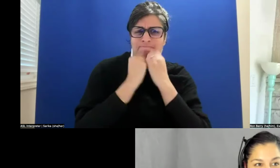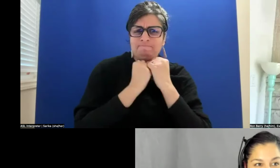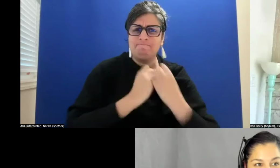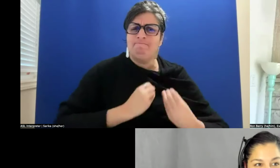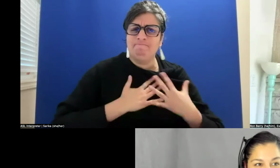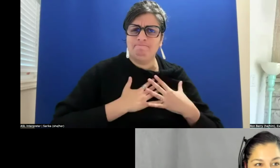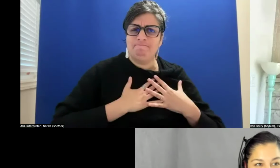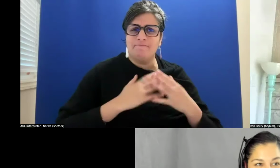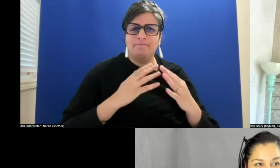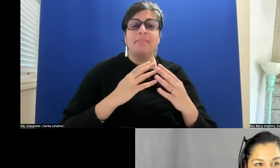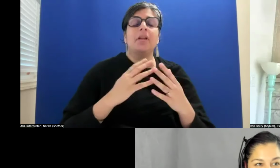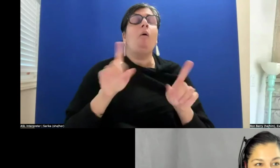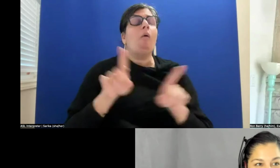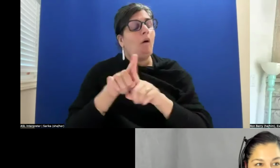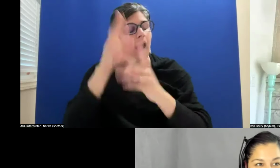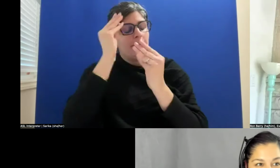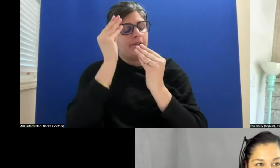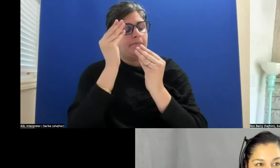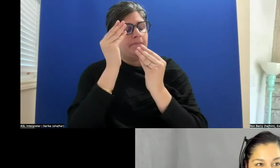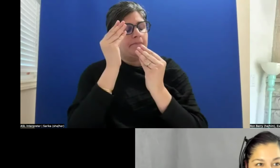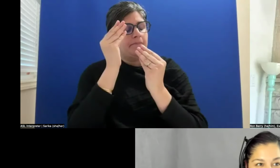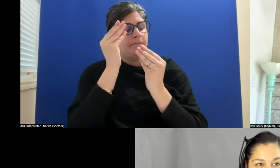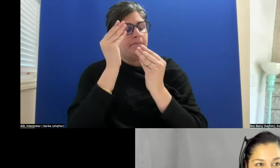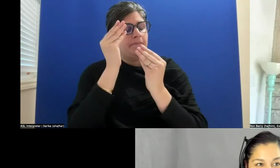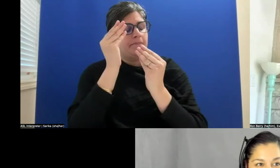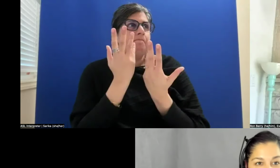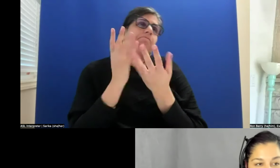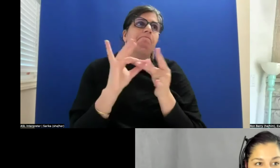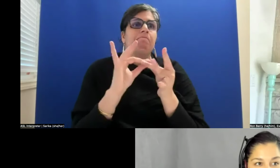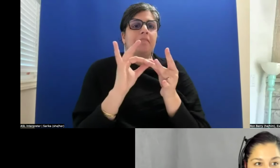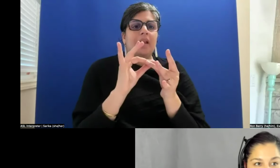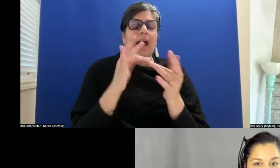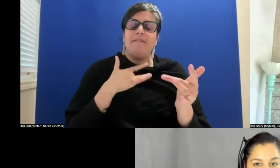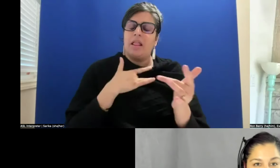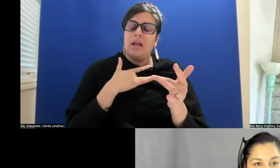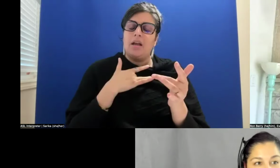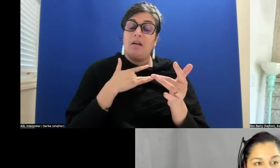I would also say that like, this is like I do think collaboration